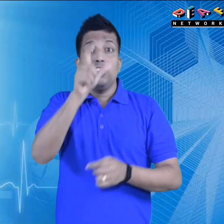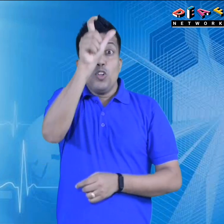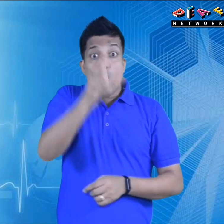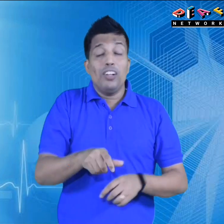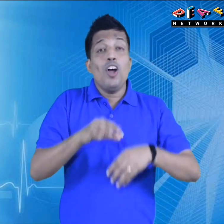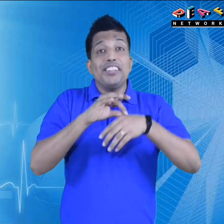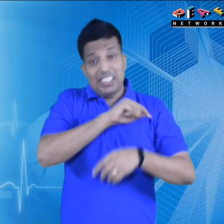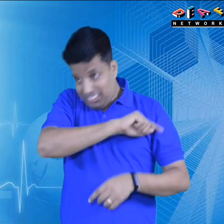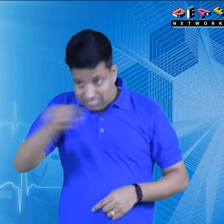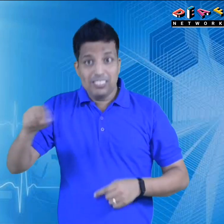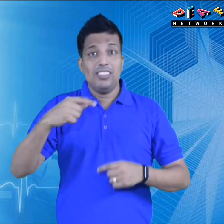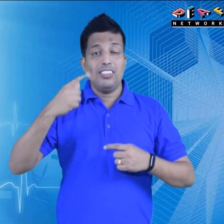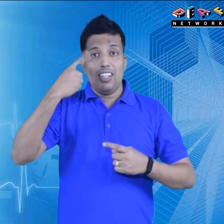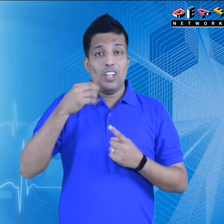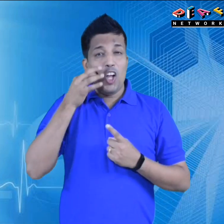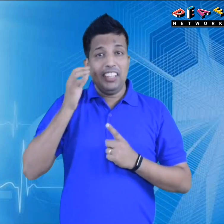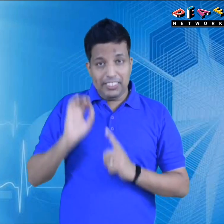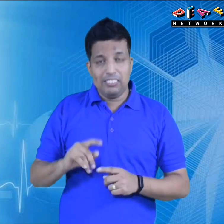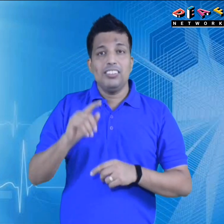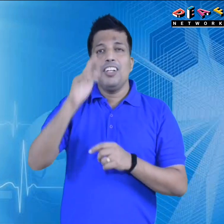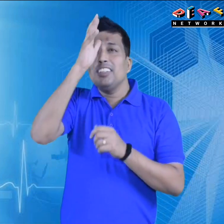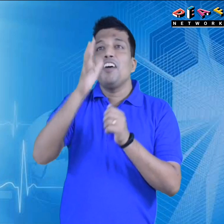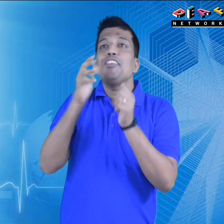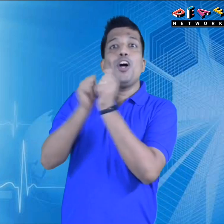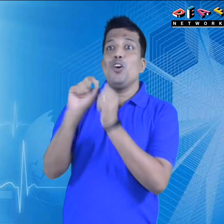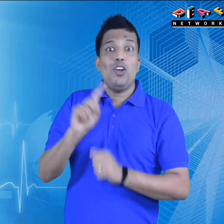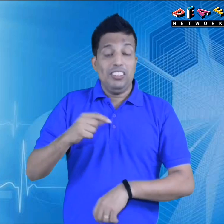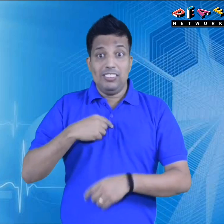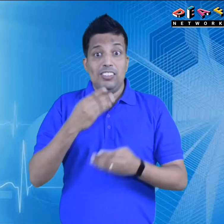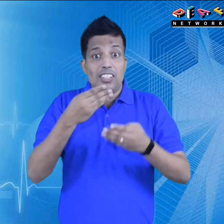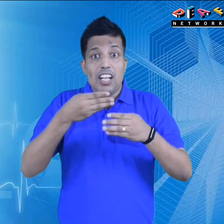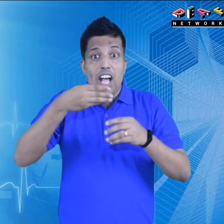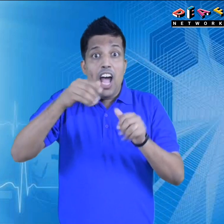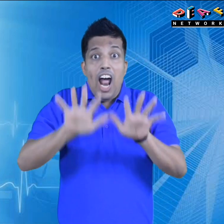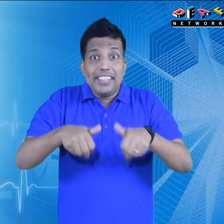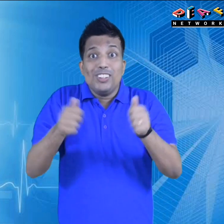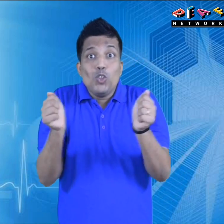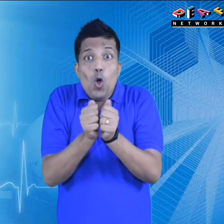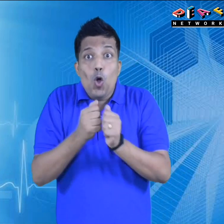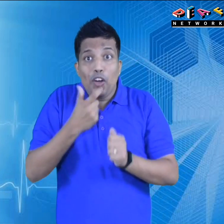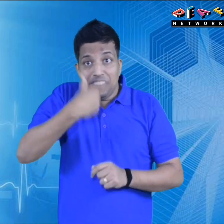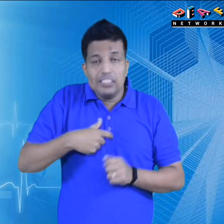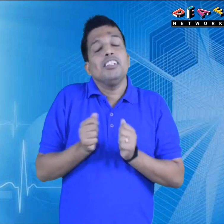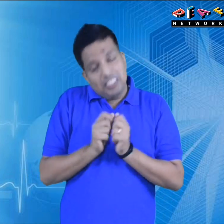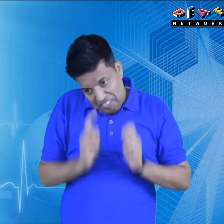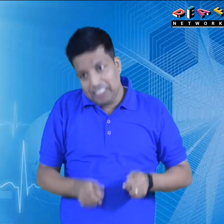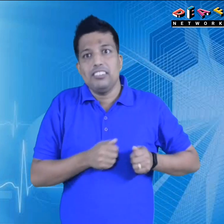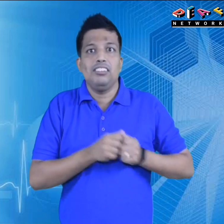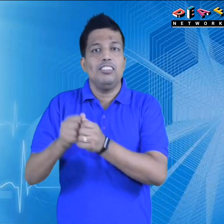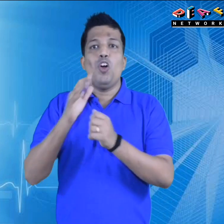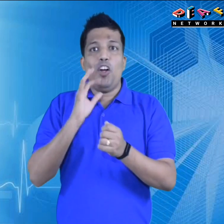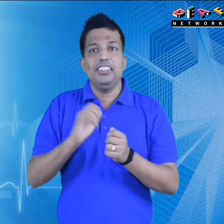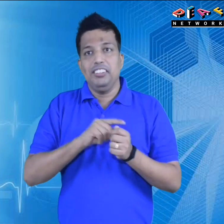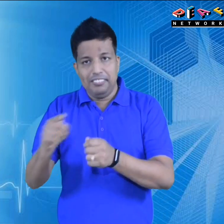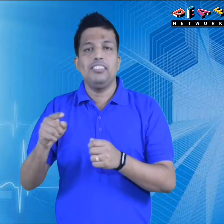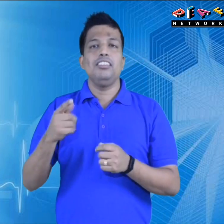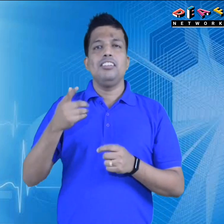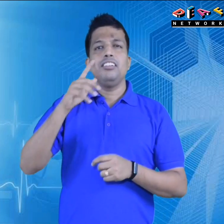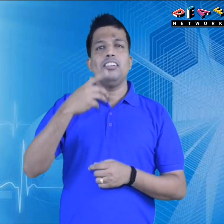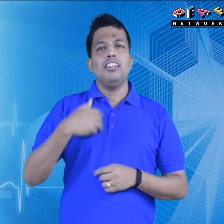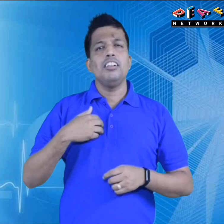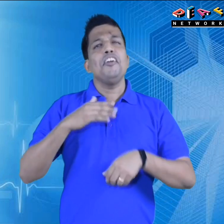You have to attend in person and provide the physical proofs